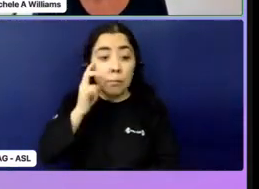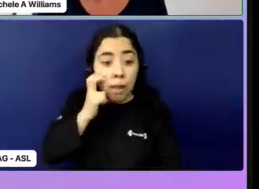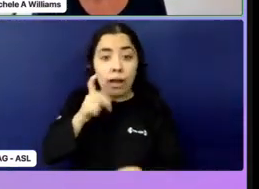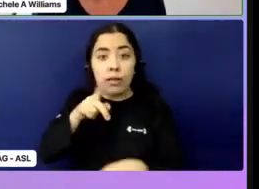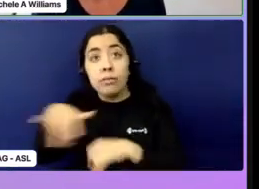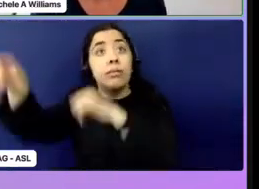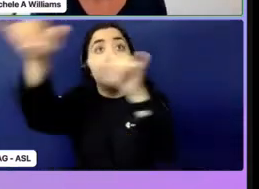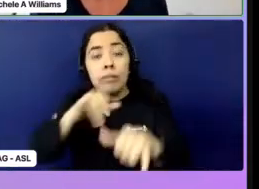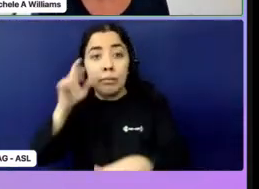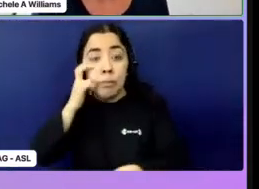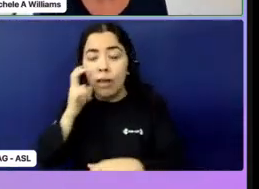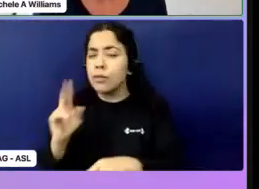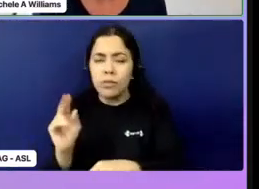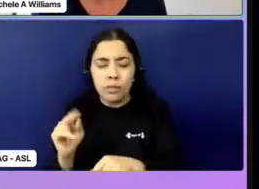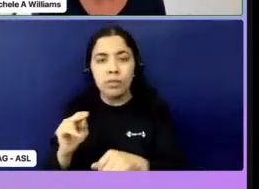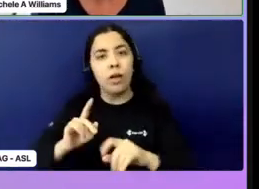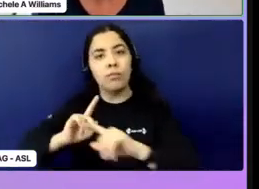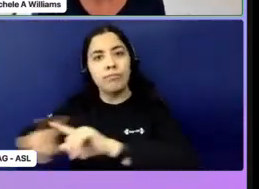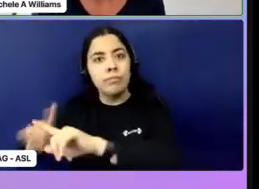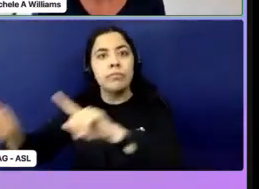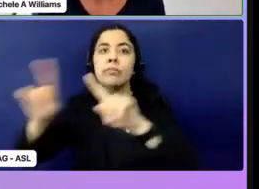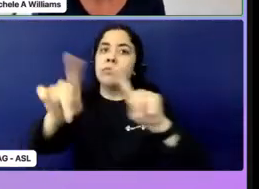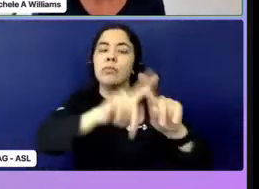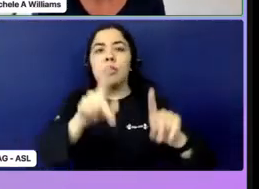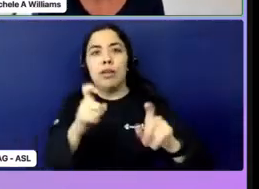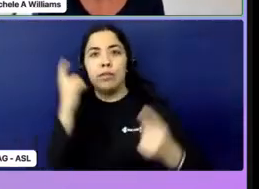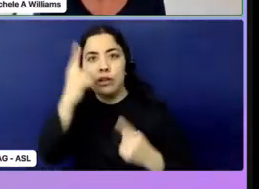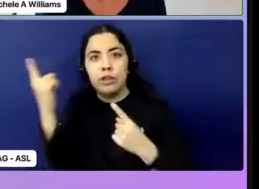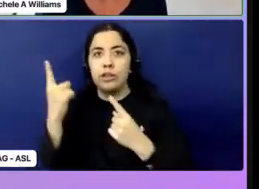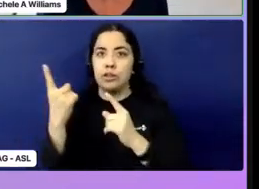categories, there's a variety within a person who has multiple disabilities, so make